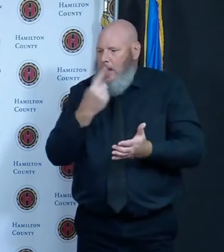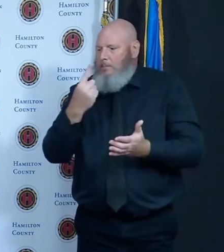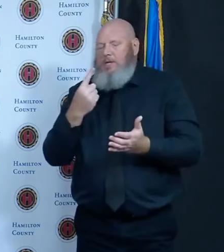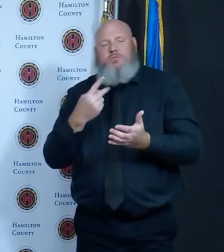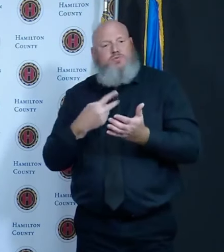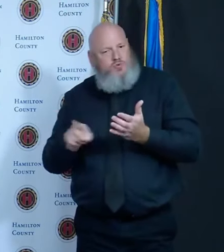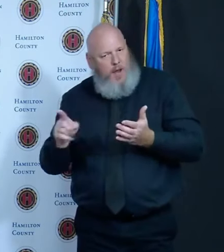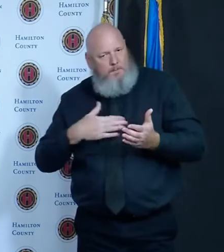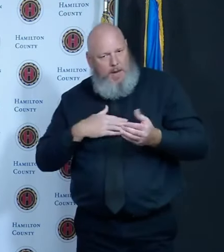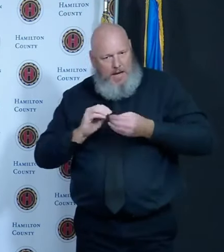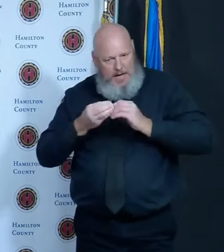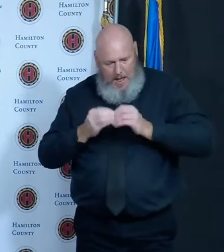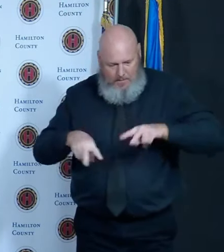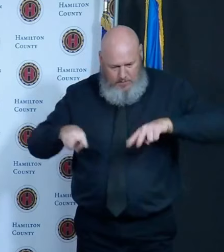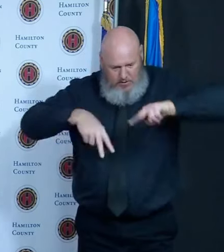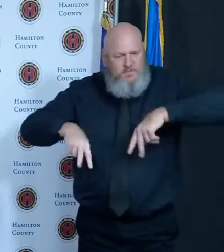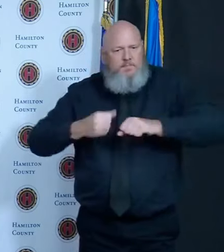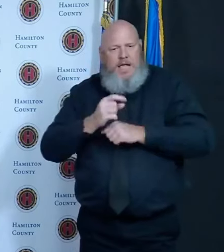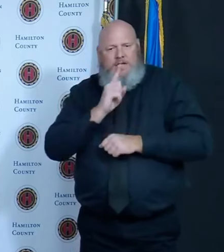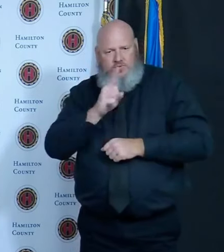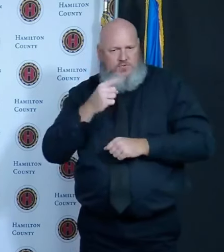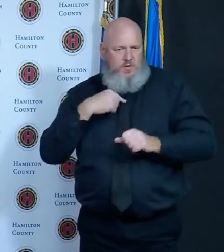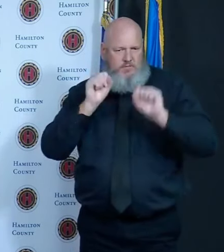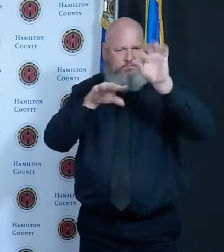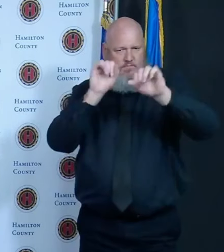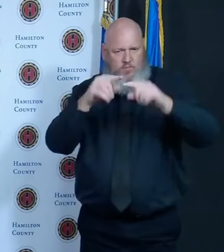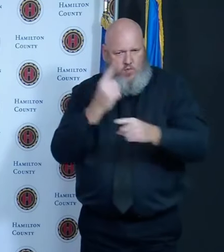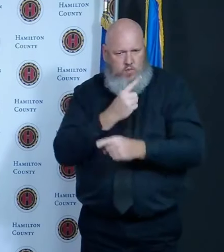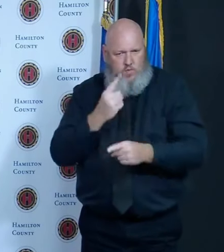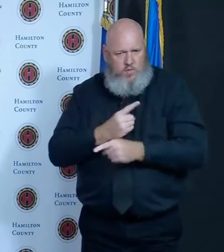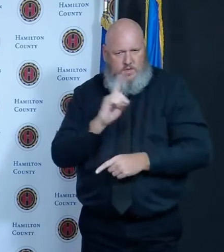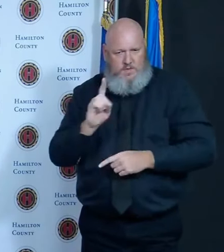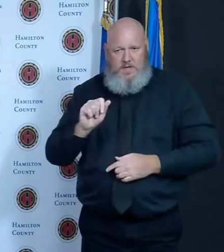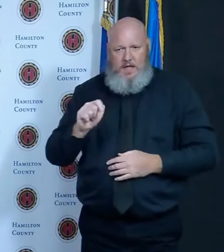the numbers I've previously reported I call the Health Commissioner every day